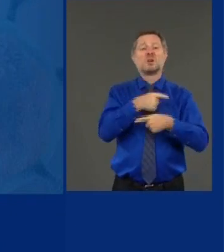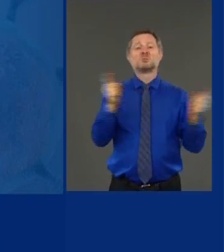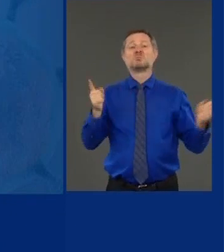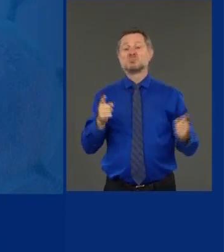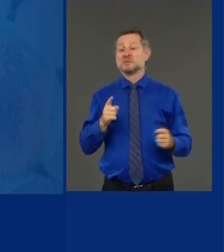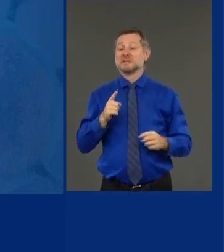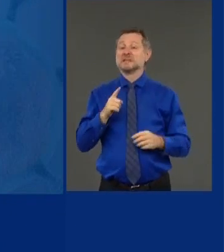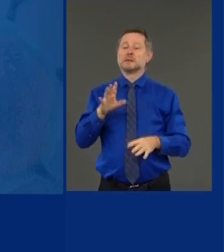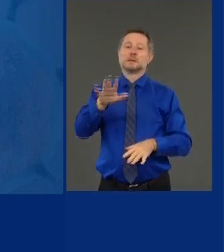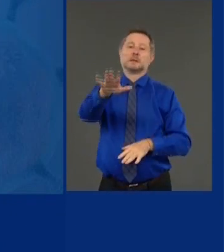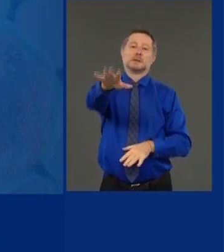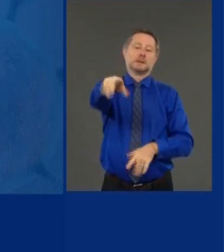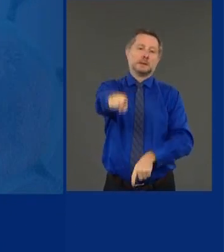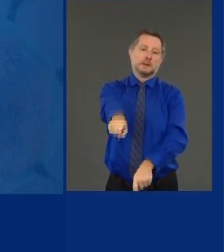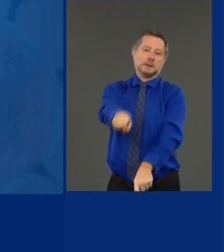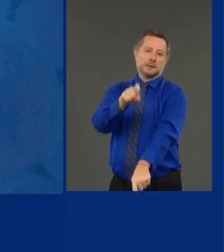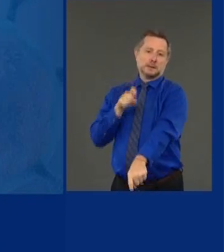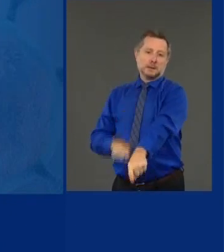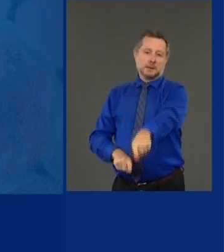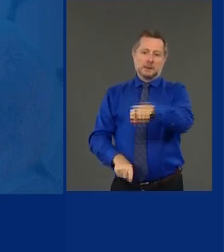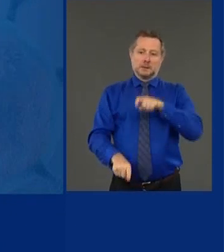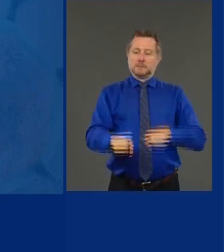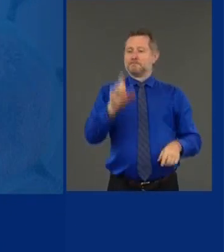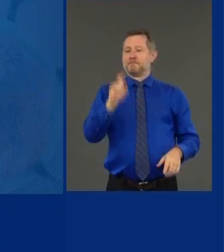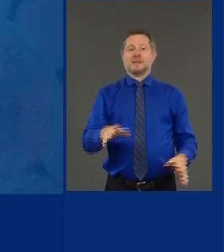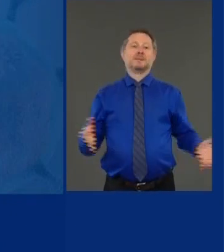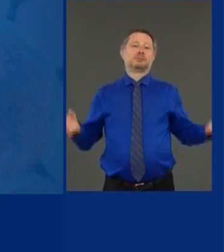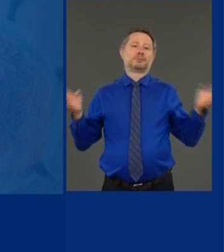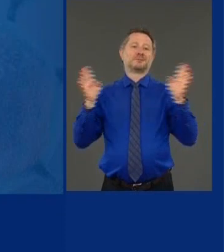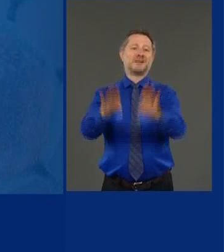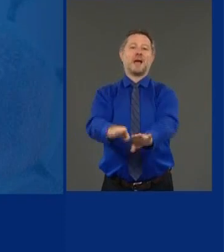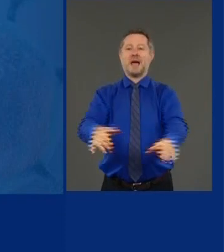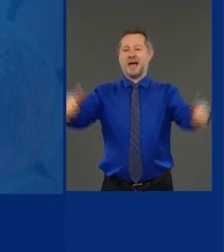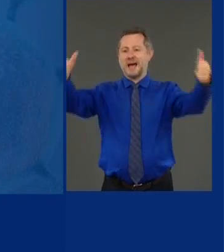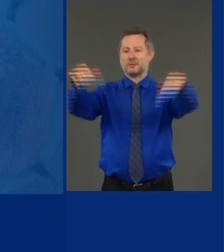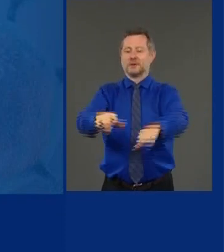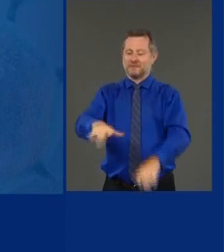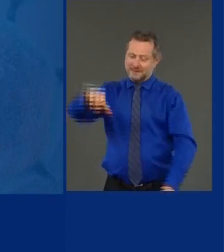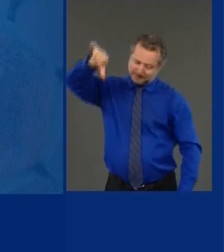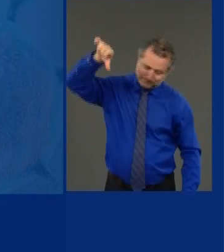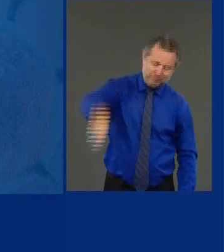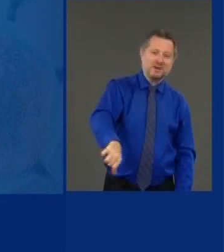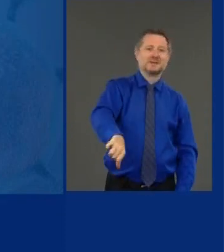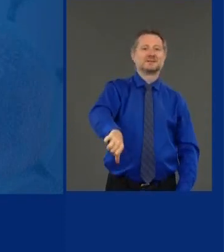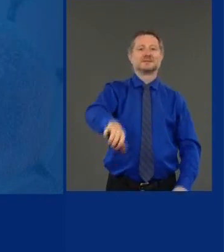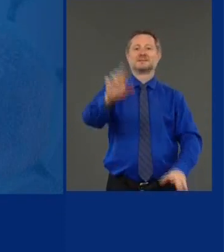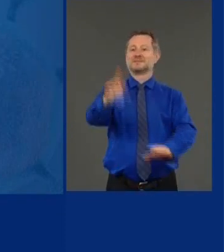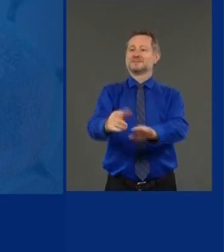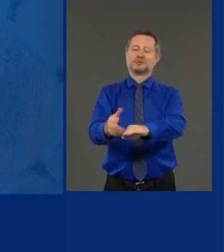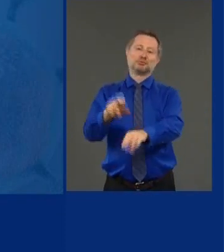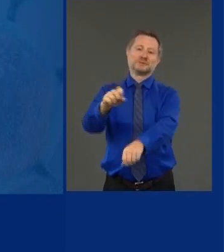OUT. YOU HAVE MEDICAL EXPERTS WHO ARE NOW SAYING WE SHOULD HIT THE